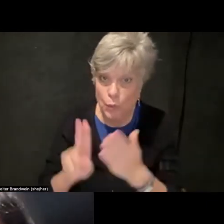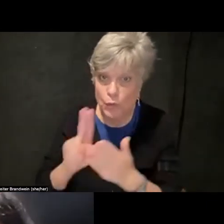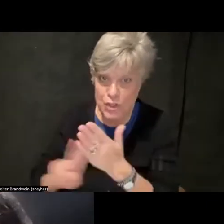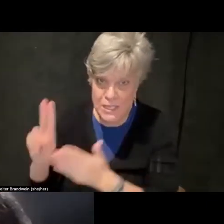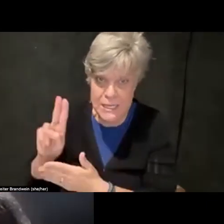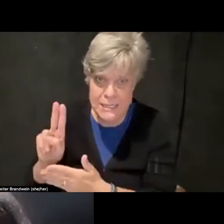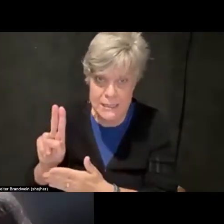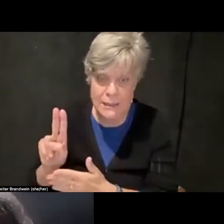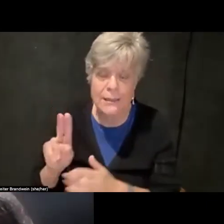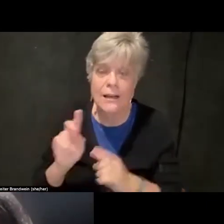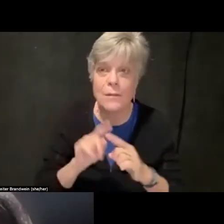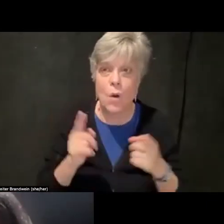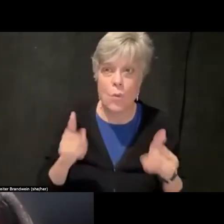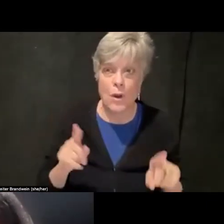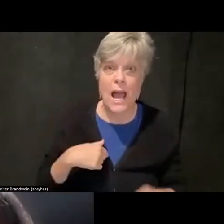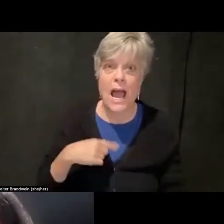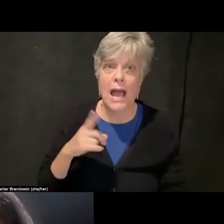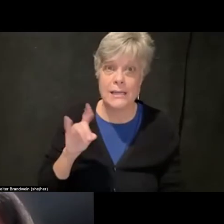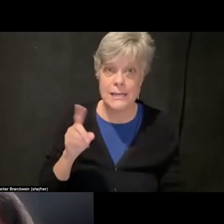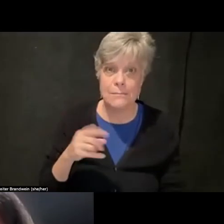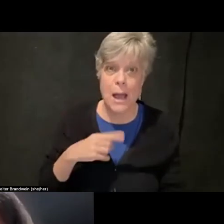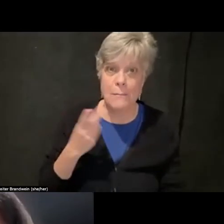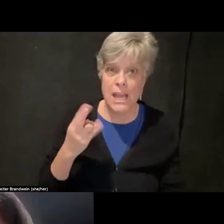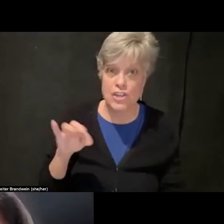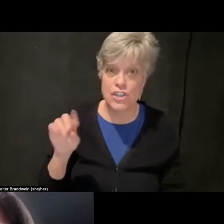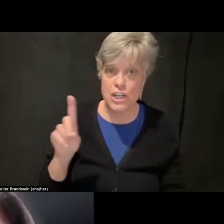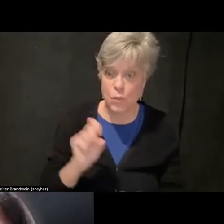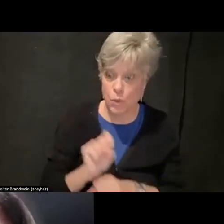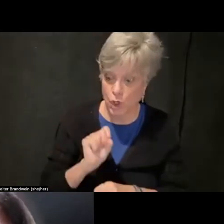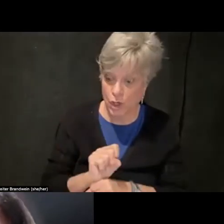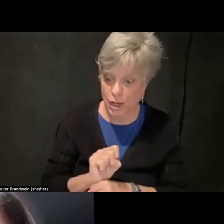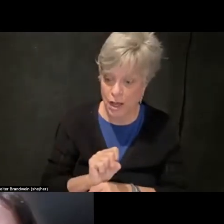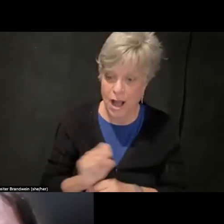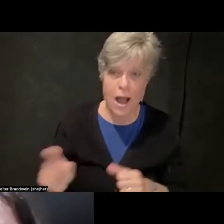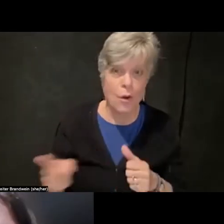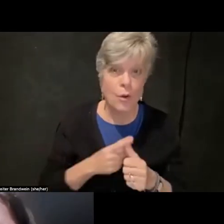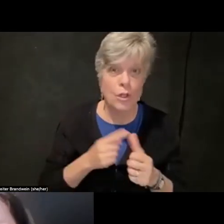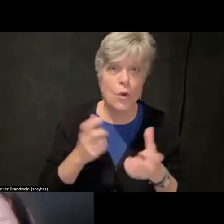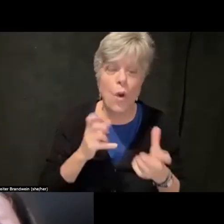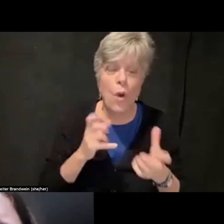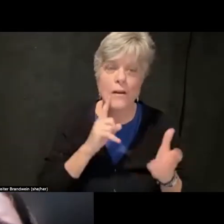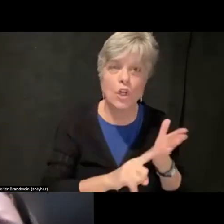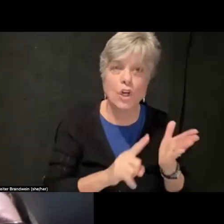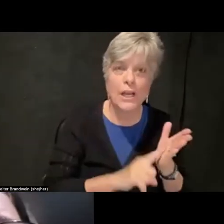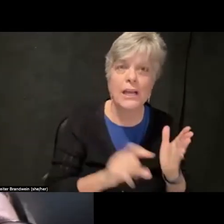But when I was doing my doc work, I originally wanted to look at Syracuse University